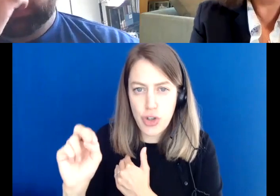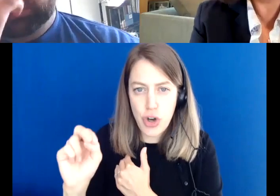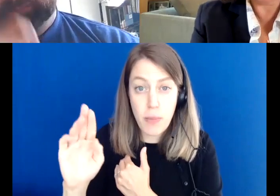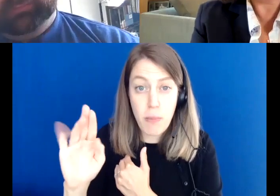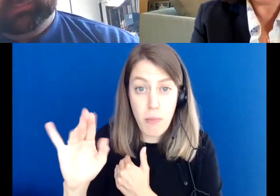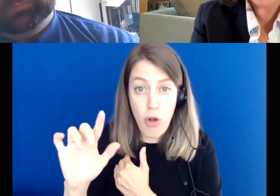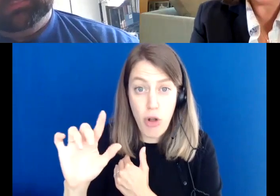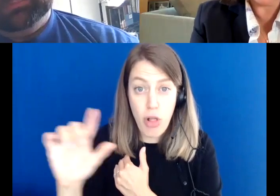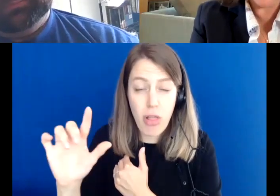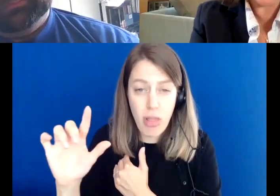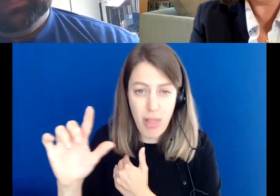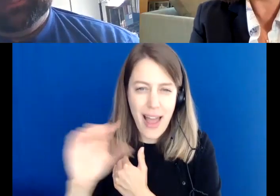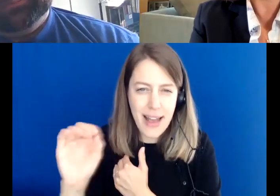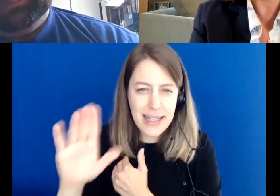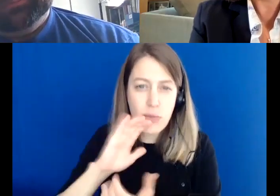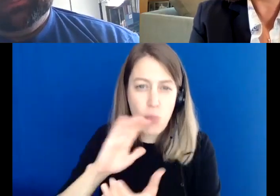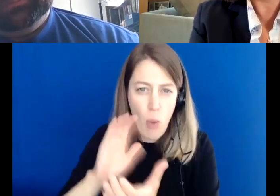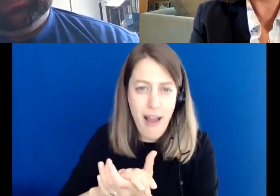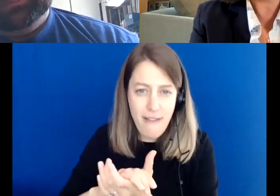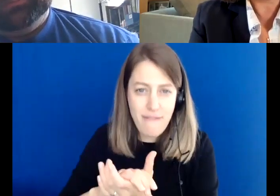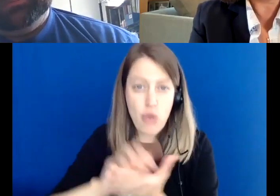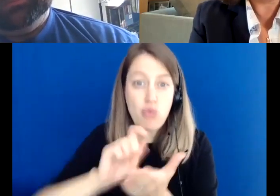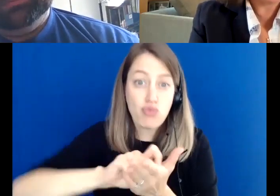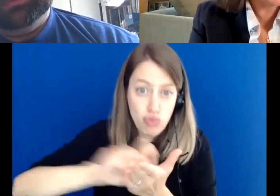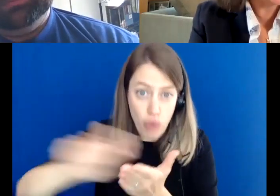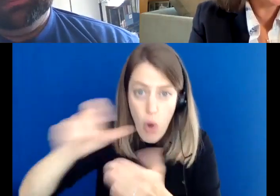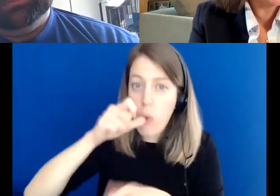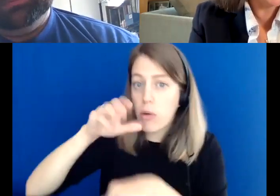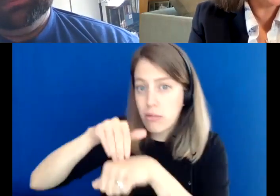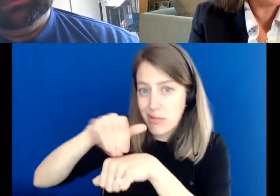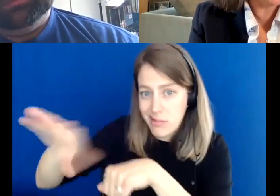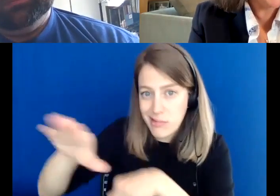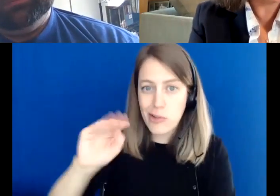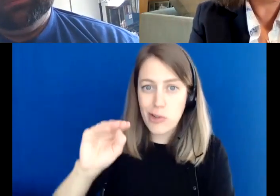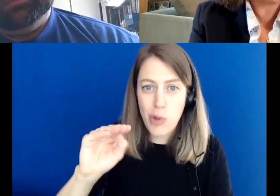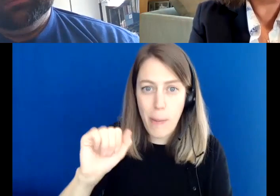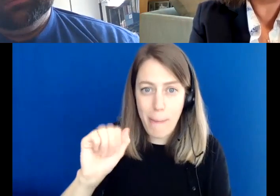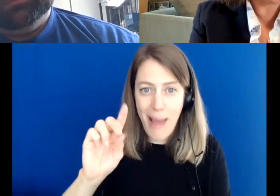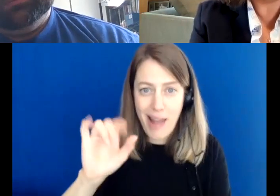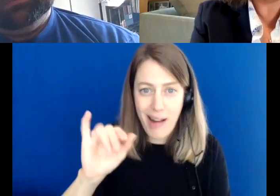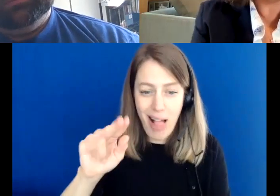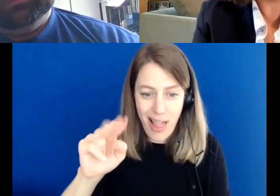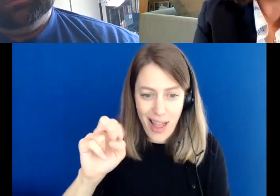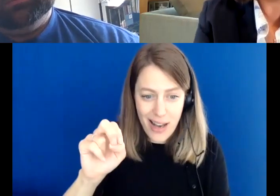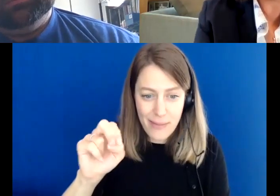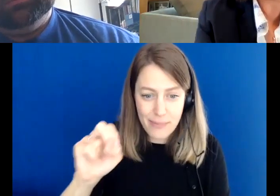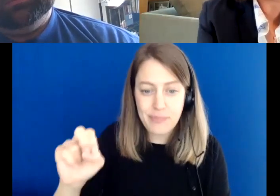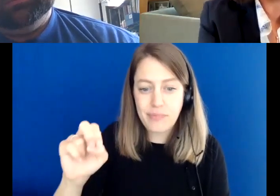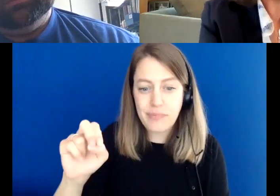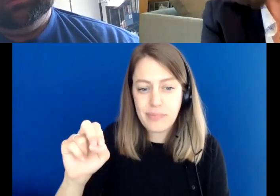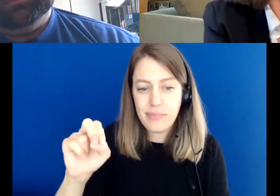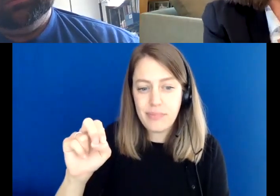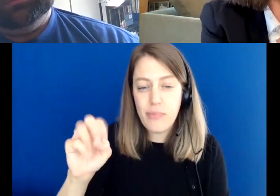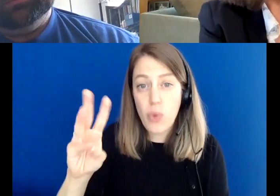wrote to Madeleine Will after the decision and in the letter to Madeleine Will, and I think it's important.